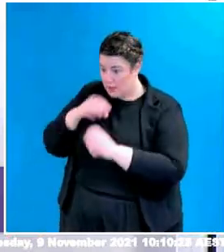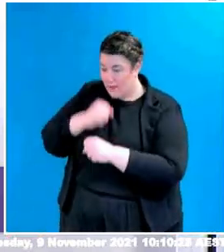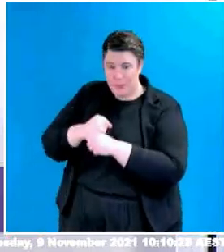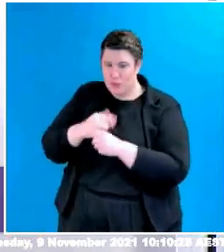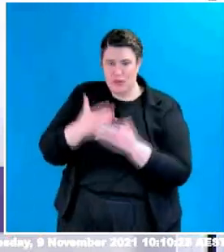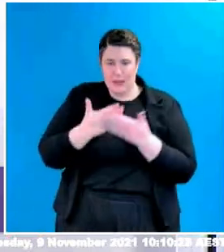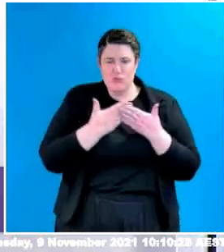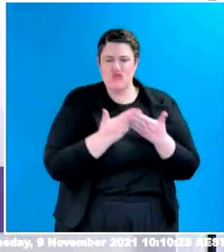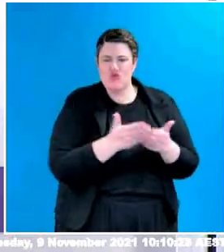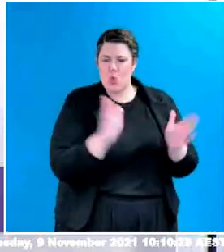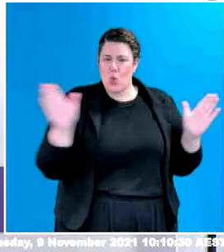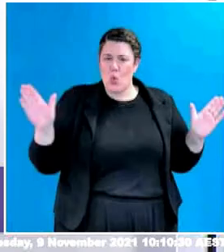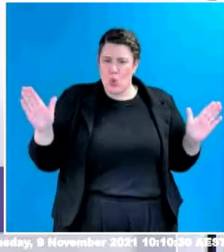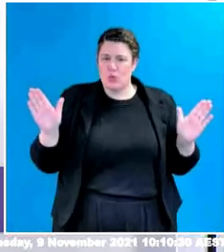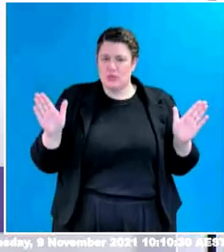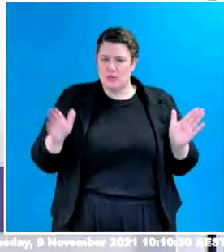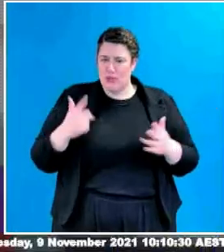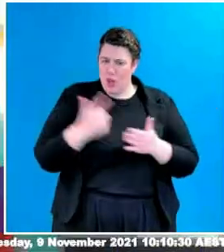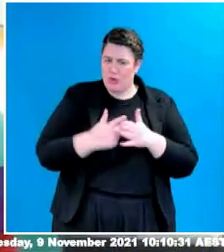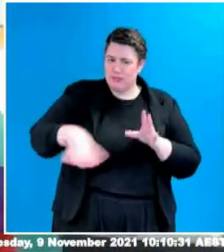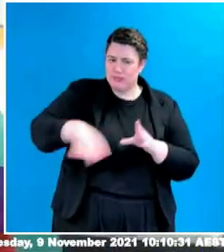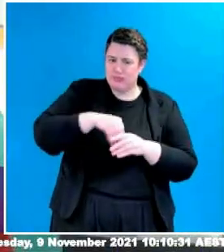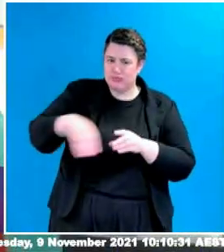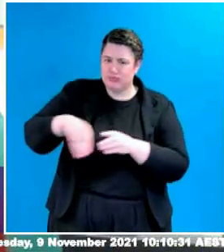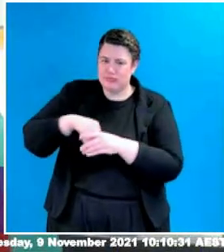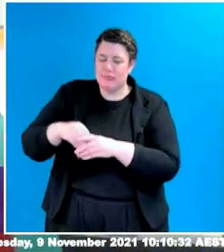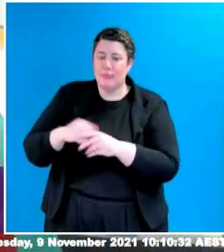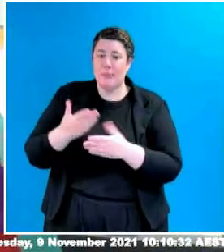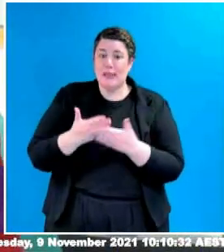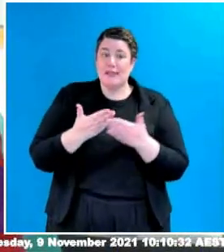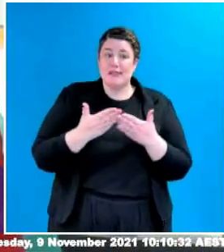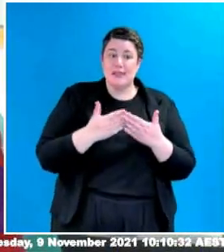jurisdictions and that has brought in community housing providers.